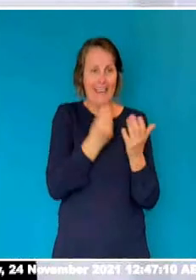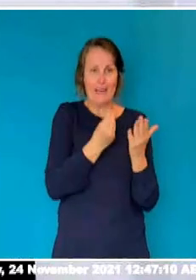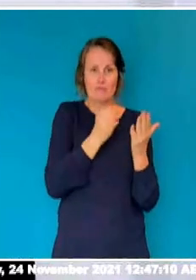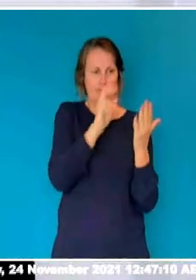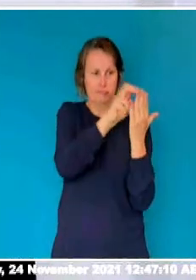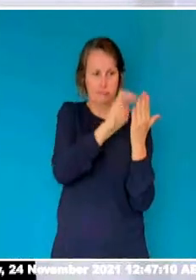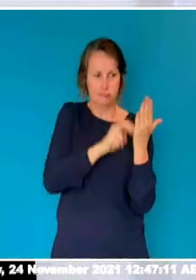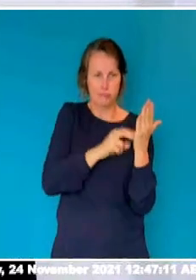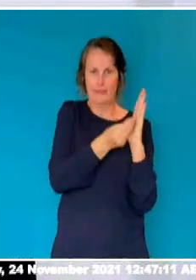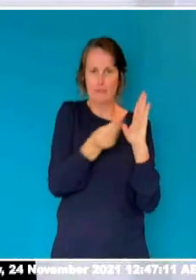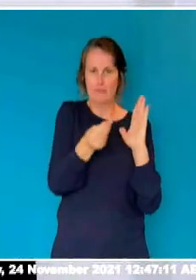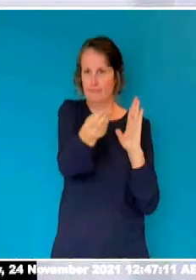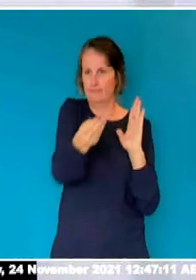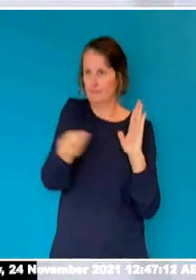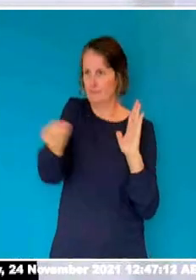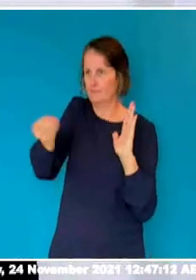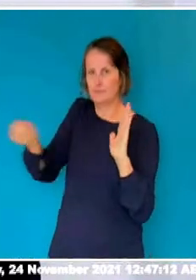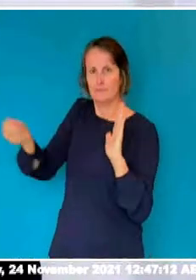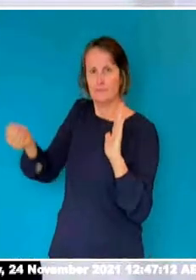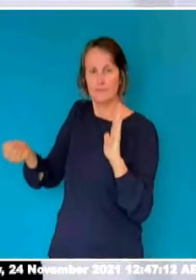Yes, I do. Mr Chapman?